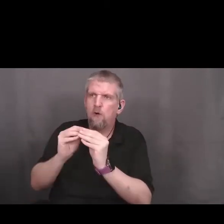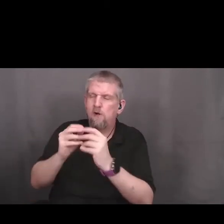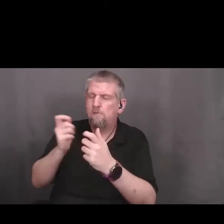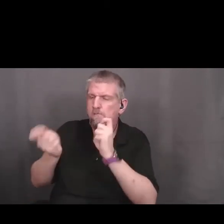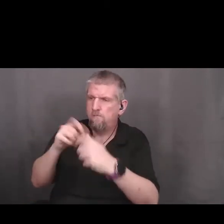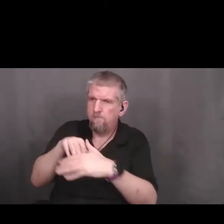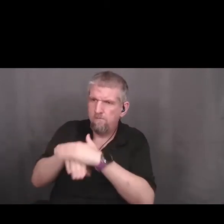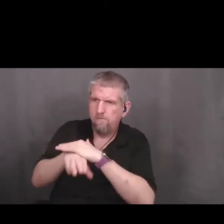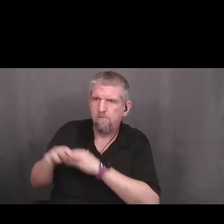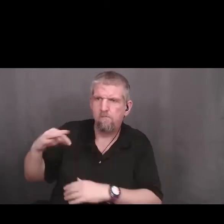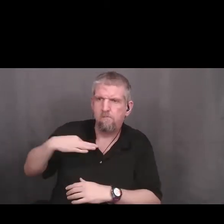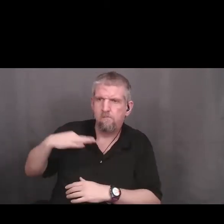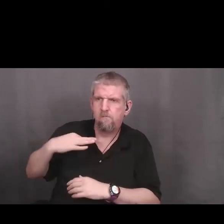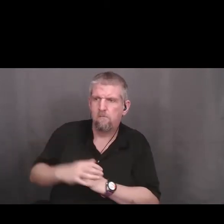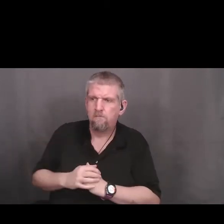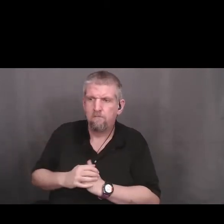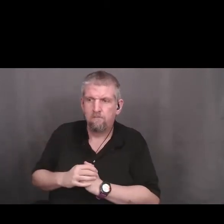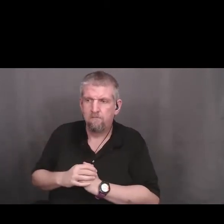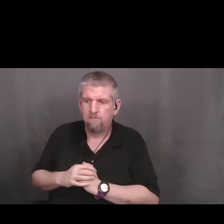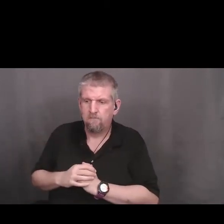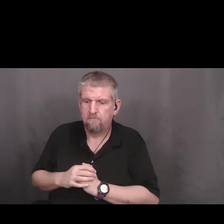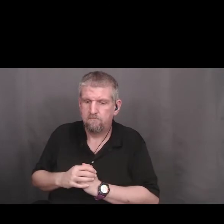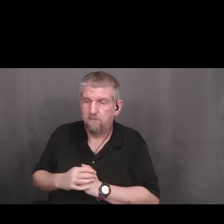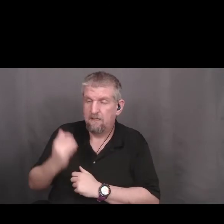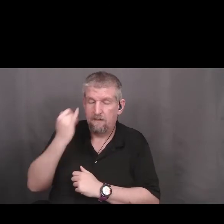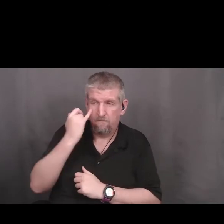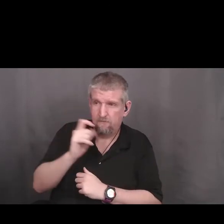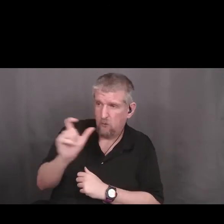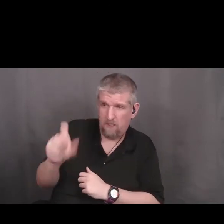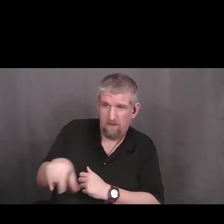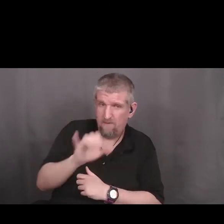But if you don't need an accessible application,